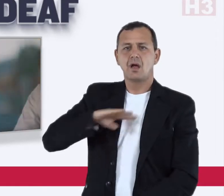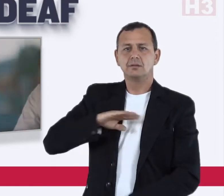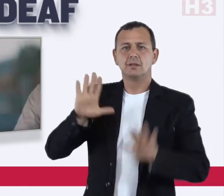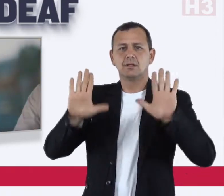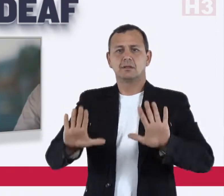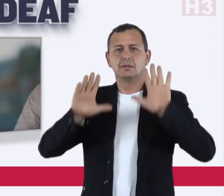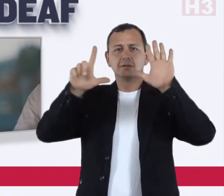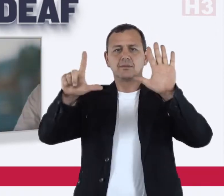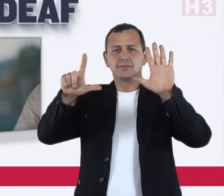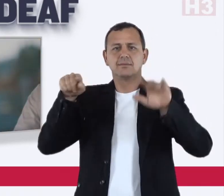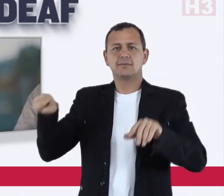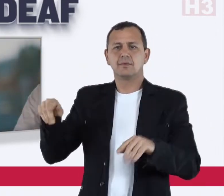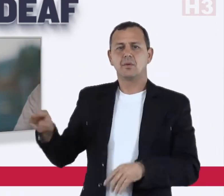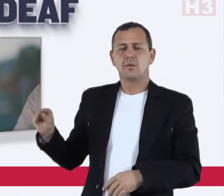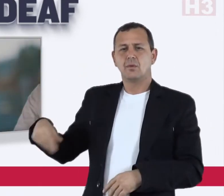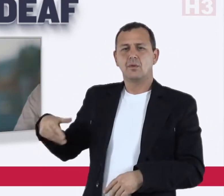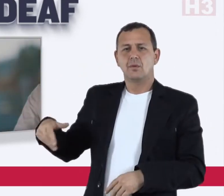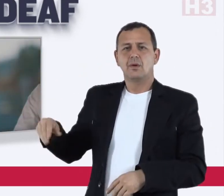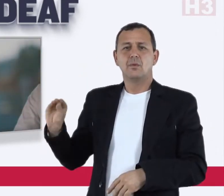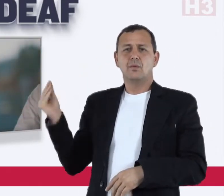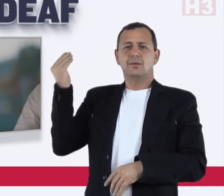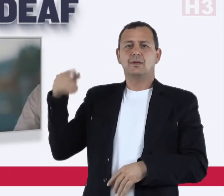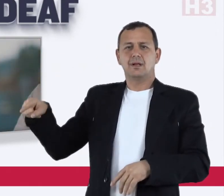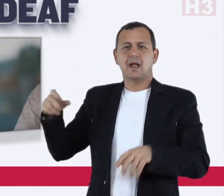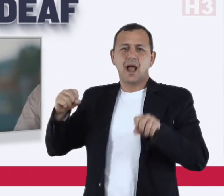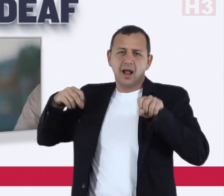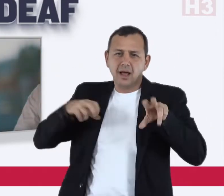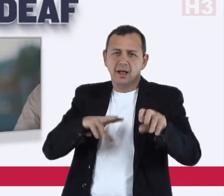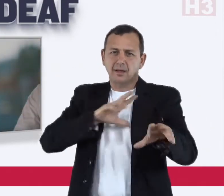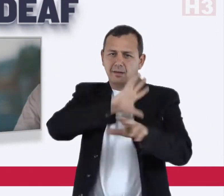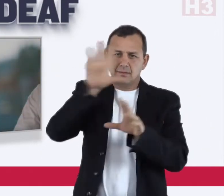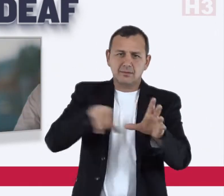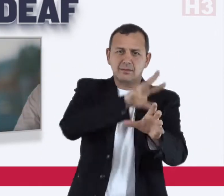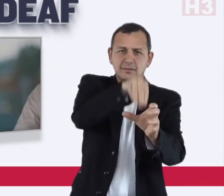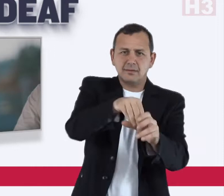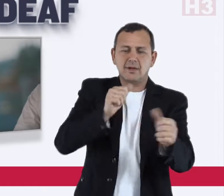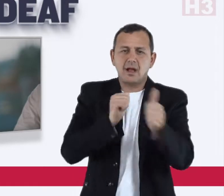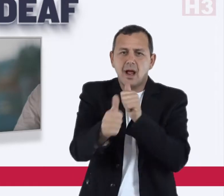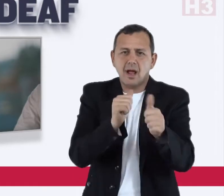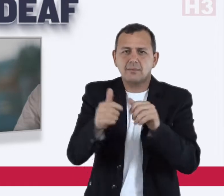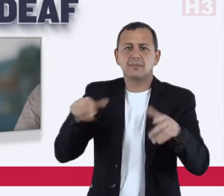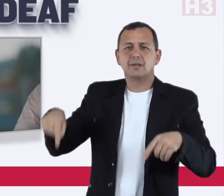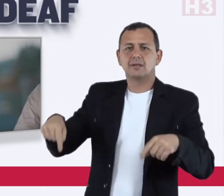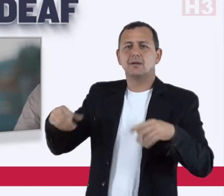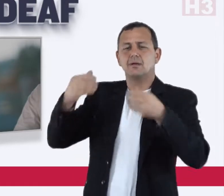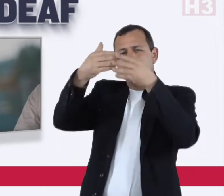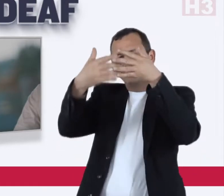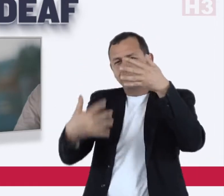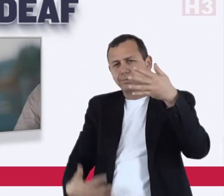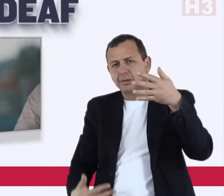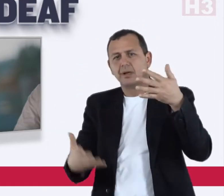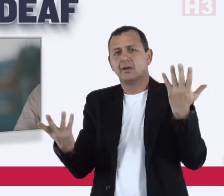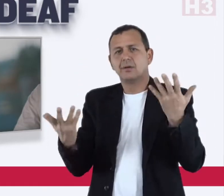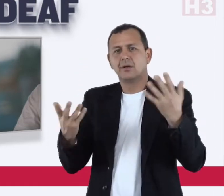At 17 years old, he is one of the youngest athletes competing. He’s currently ranked at no.